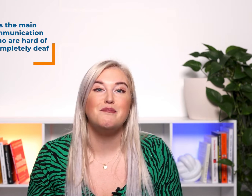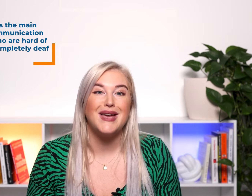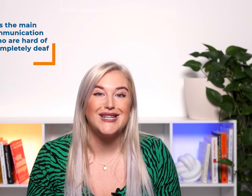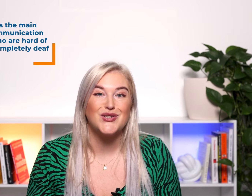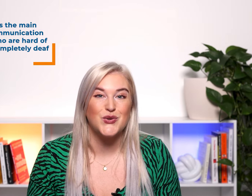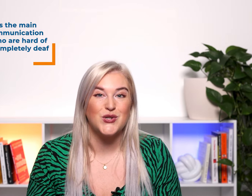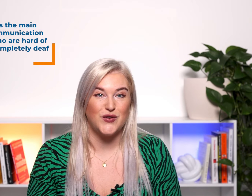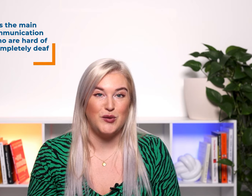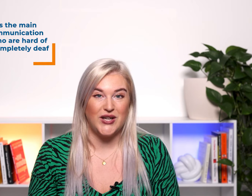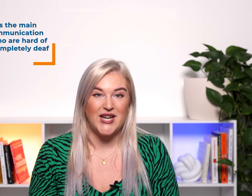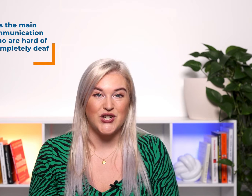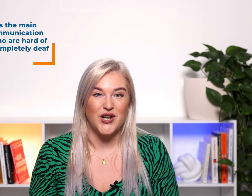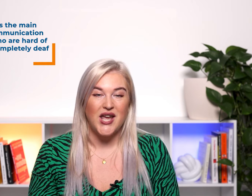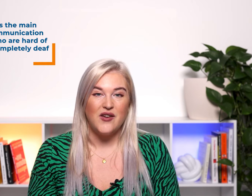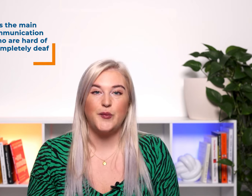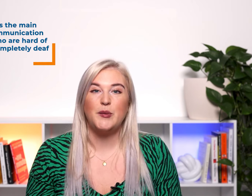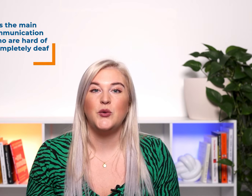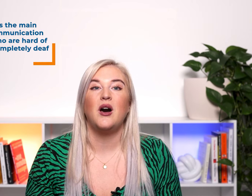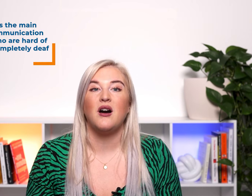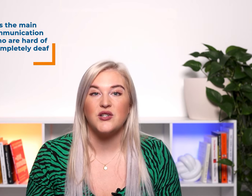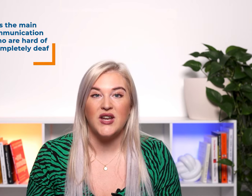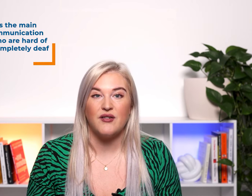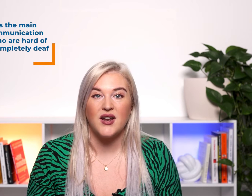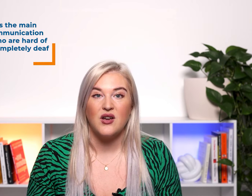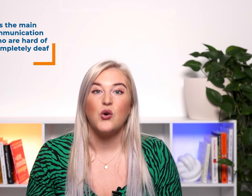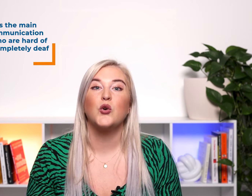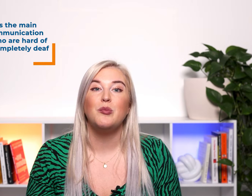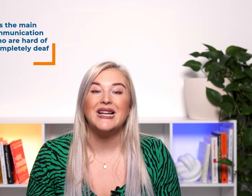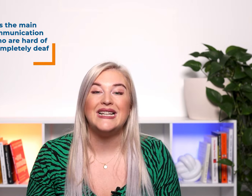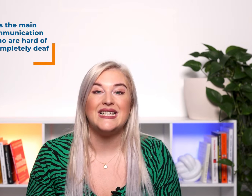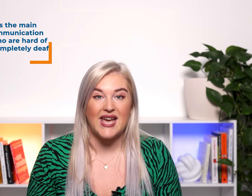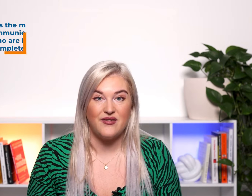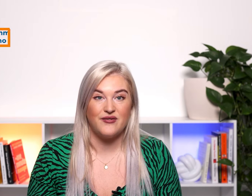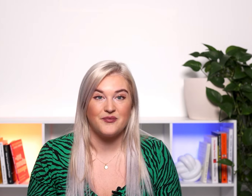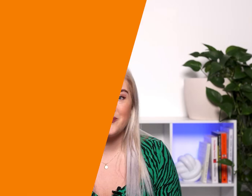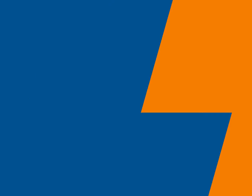as the main source of communication for people who are hard of hearing or are completely deaf.